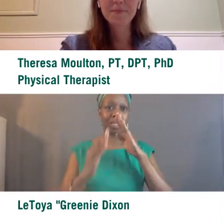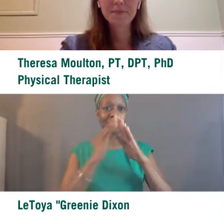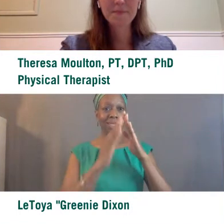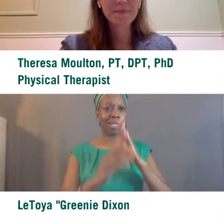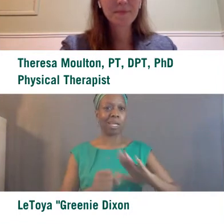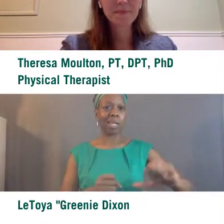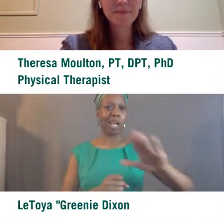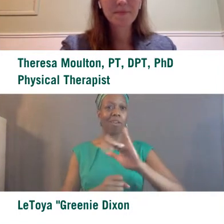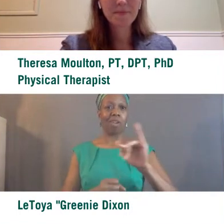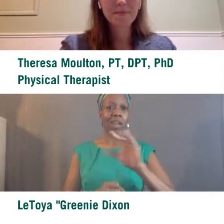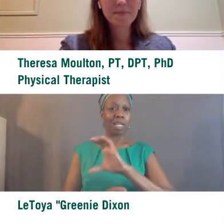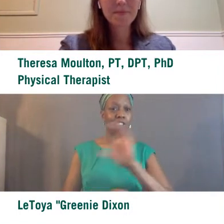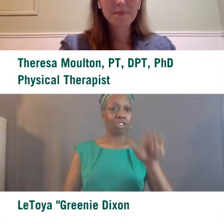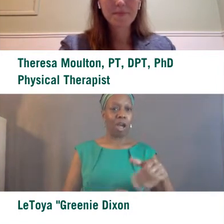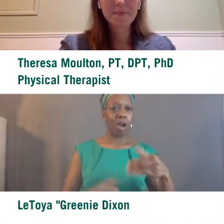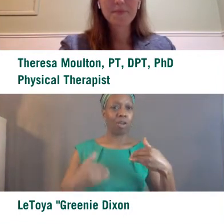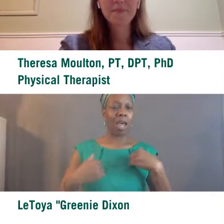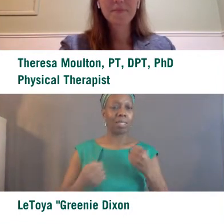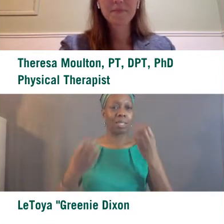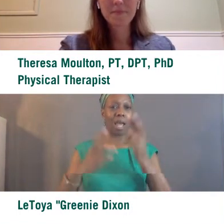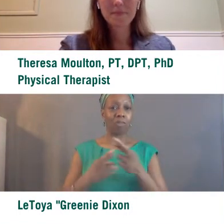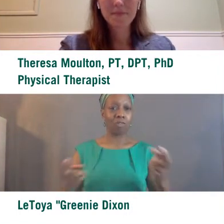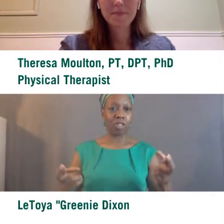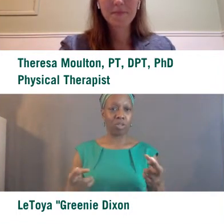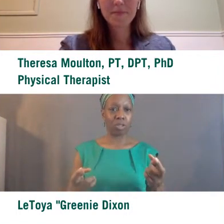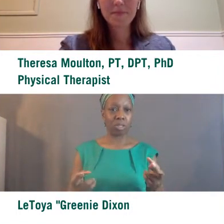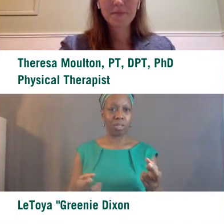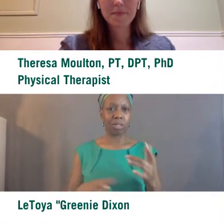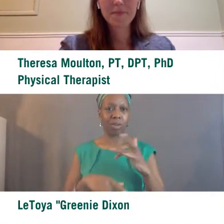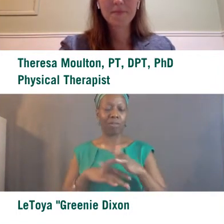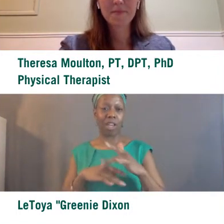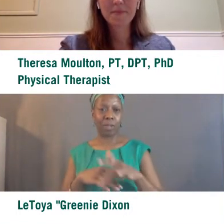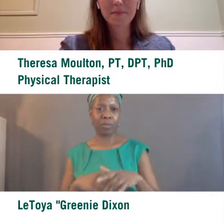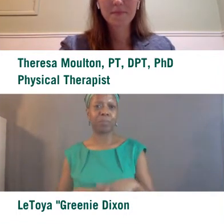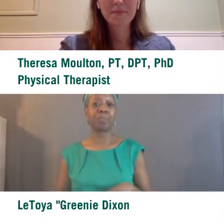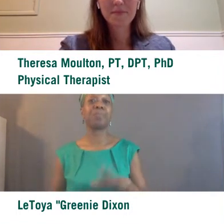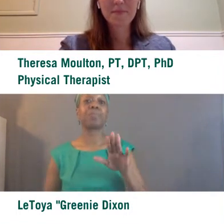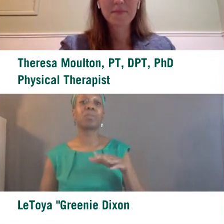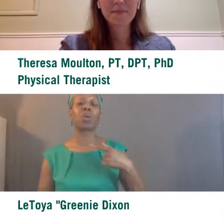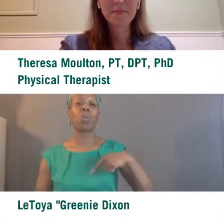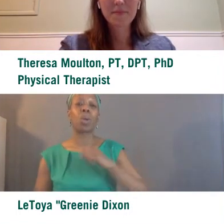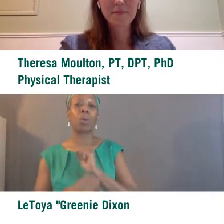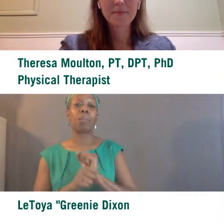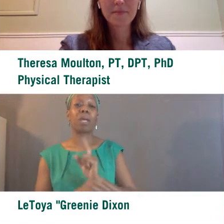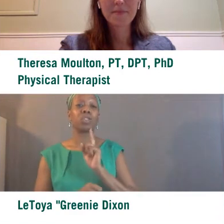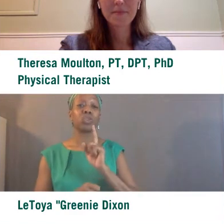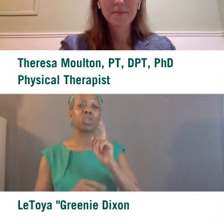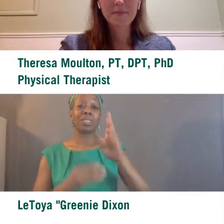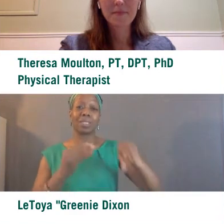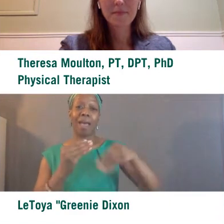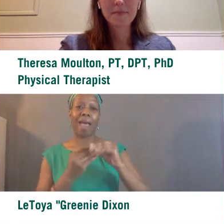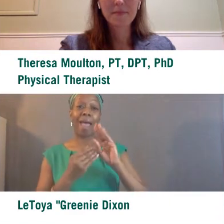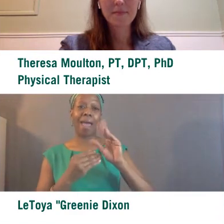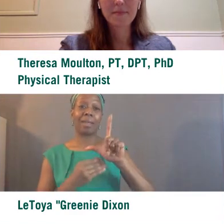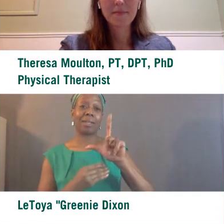or anything that was spoken about during the panel we'll make sure that you can share them. We'll put them either in the description,